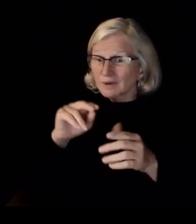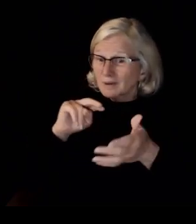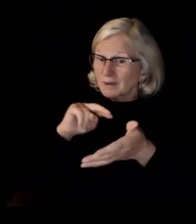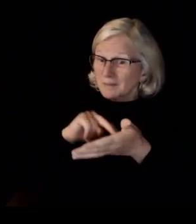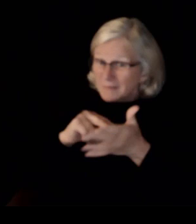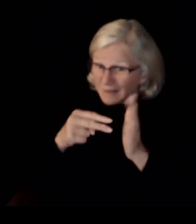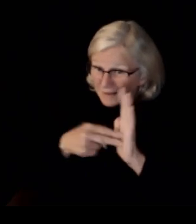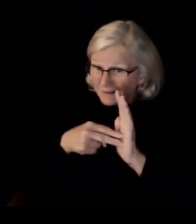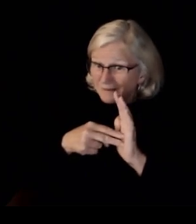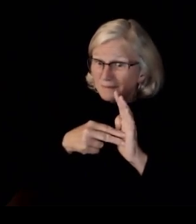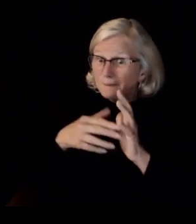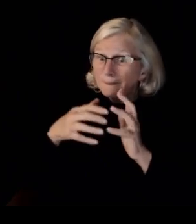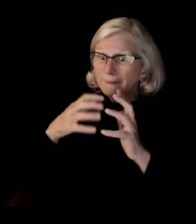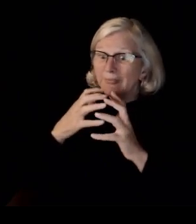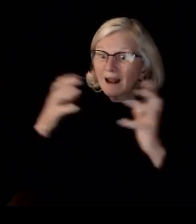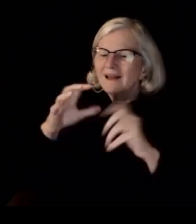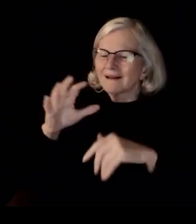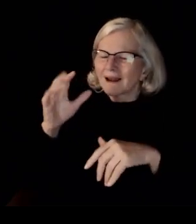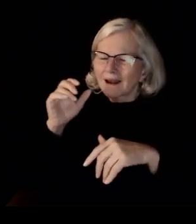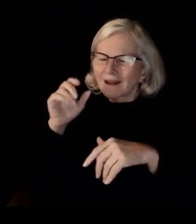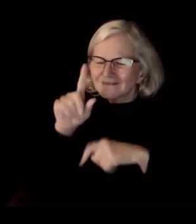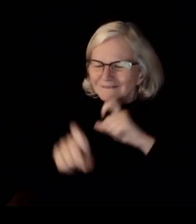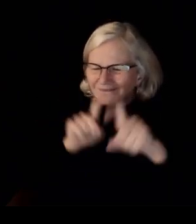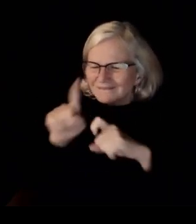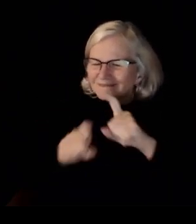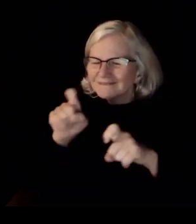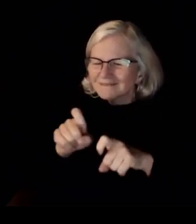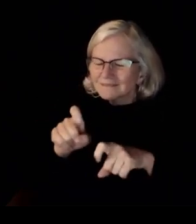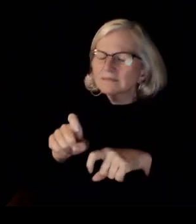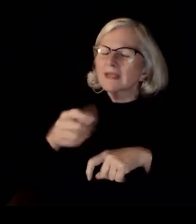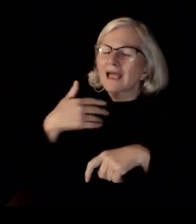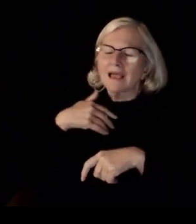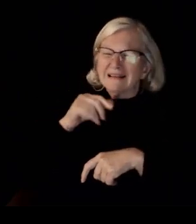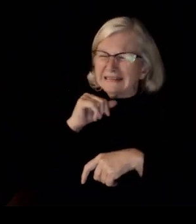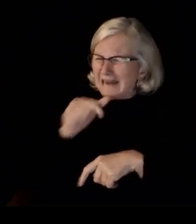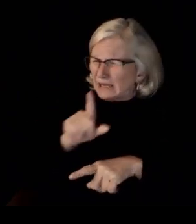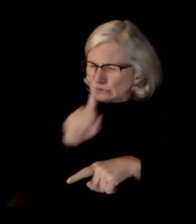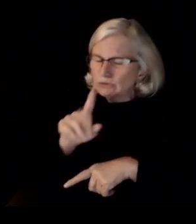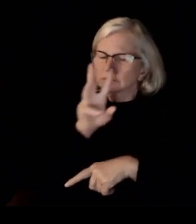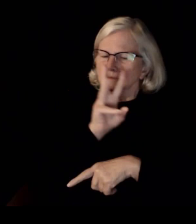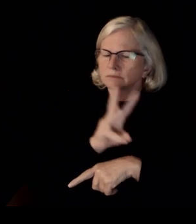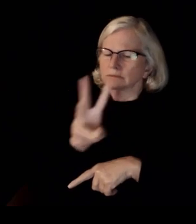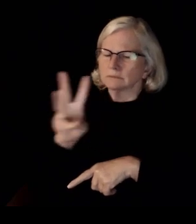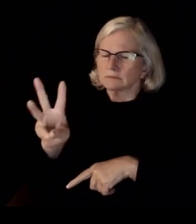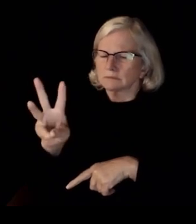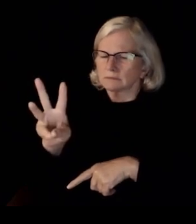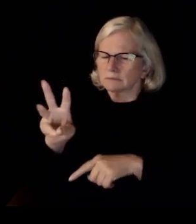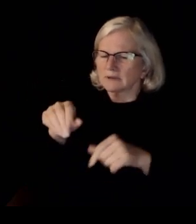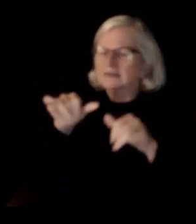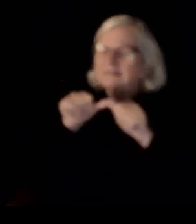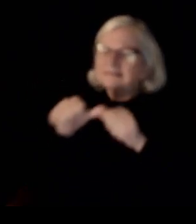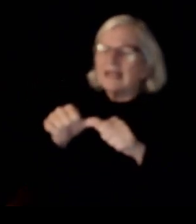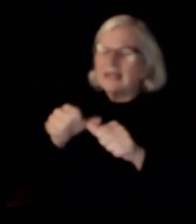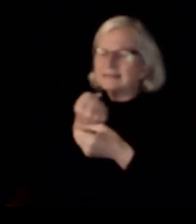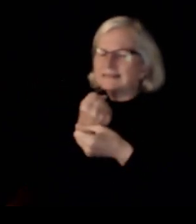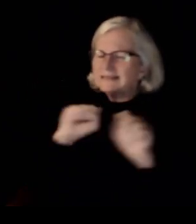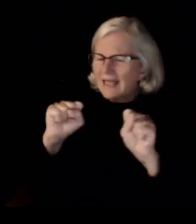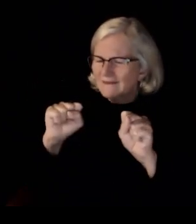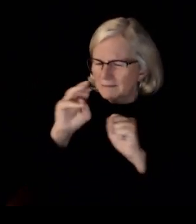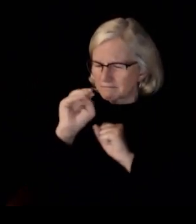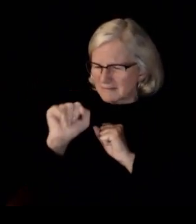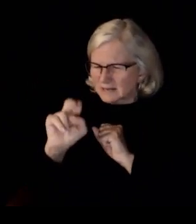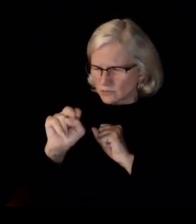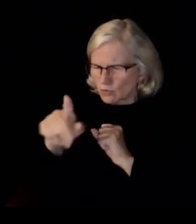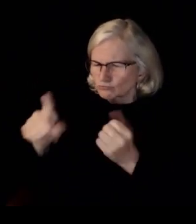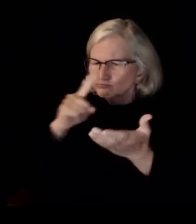at the stay safe Minnesota website which is staysafe.mn.gov. The executive order does